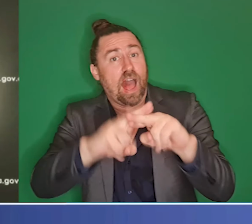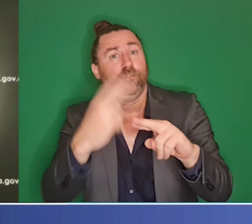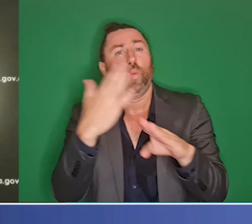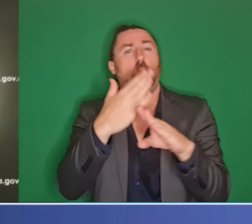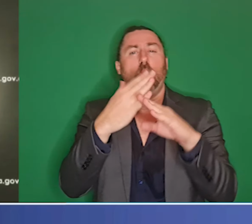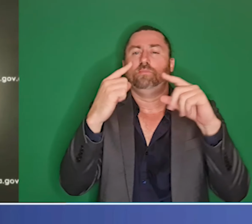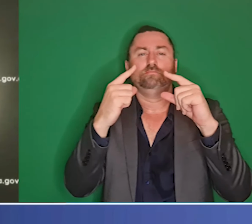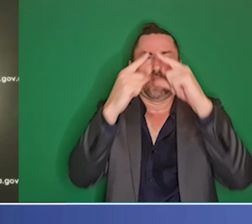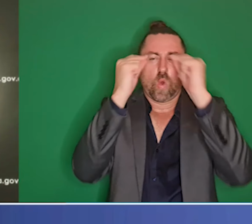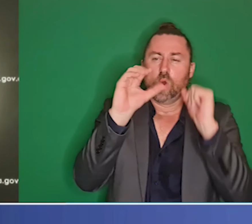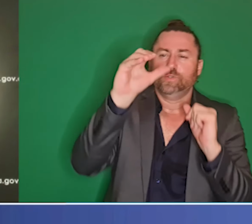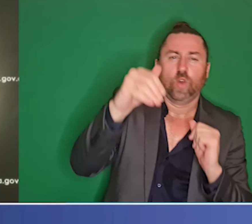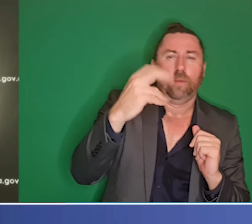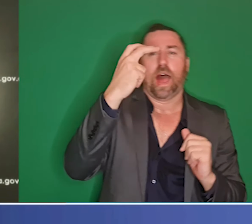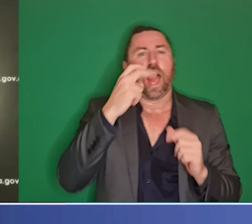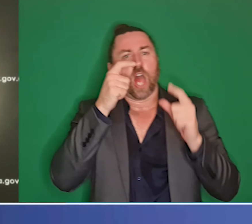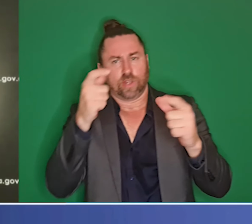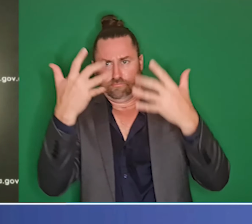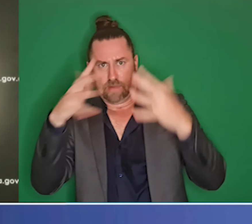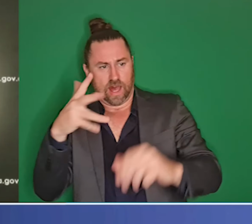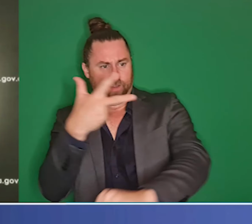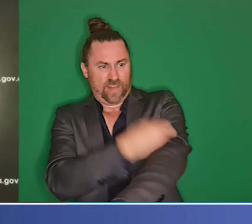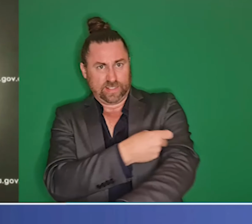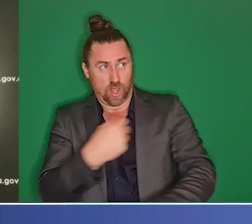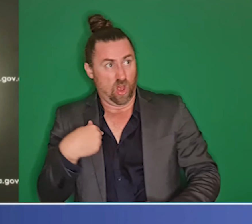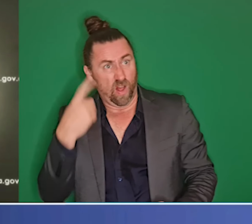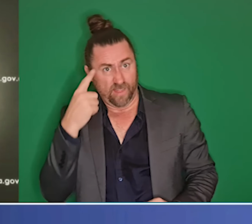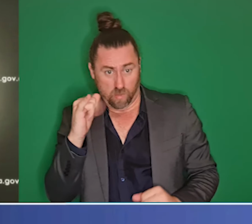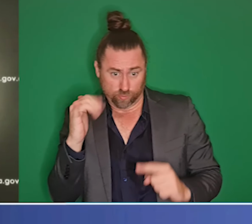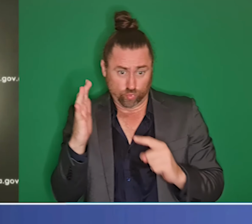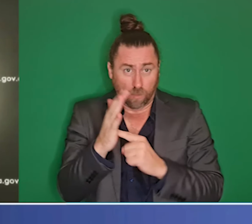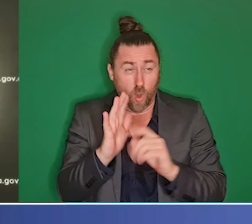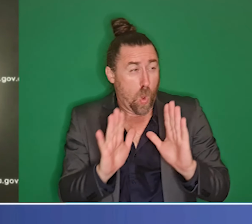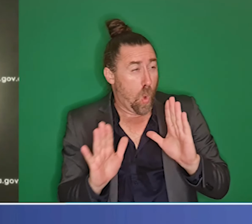We believe that is one of if not the highest rates in the world,